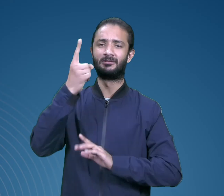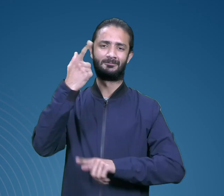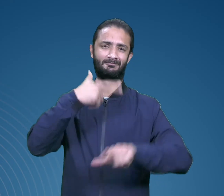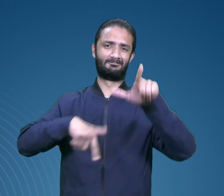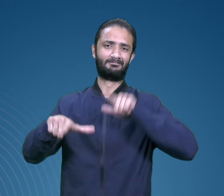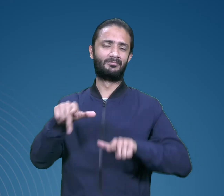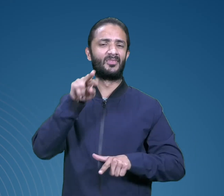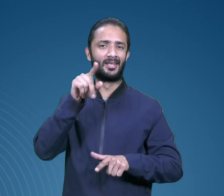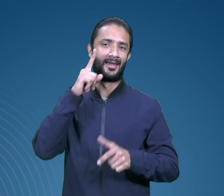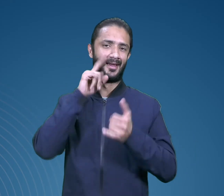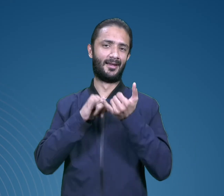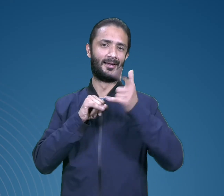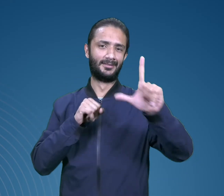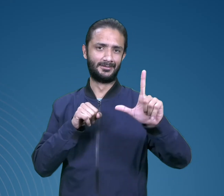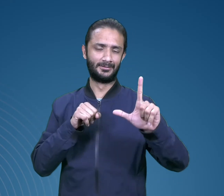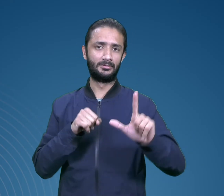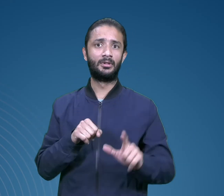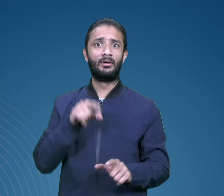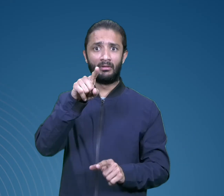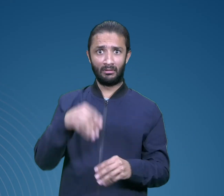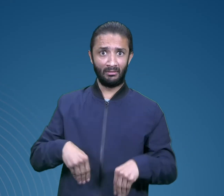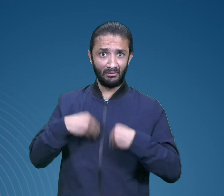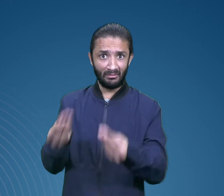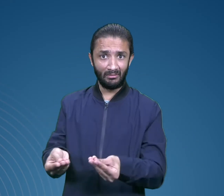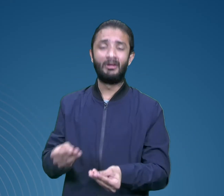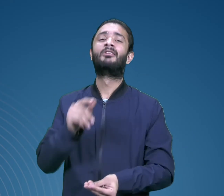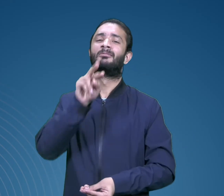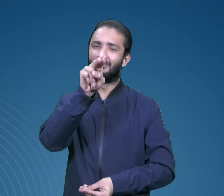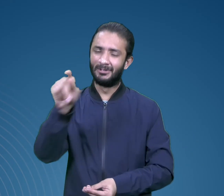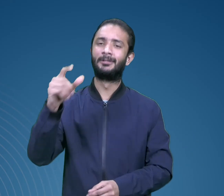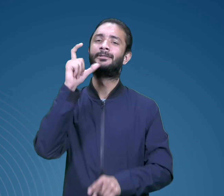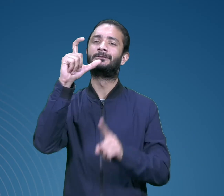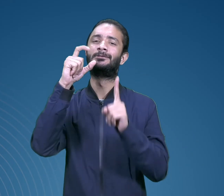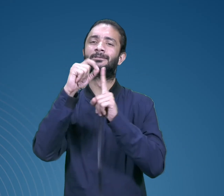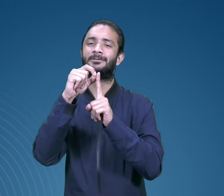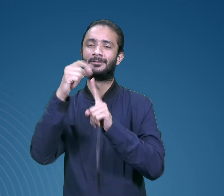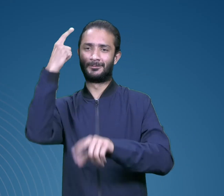that is Indian Sign Language (ISL) for deaf children in India, during the Critical Period